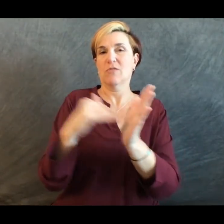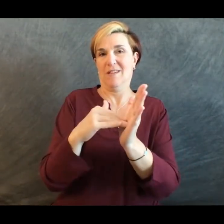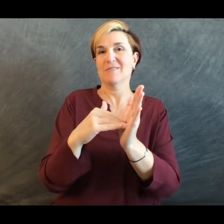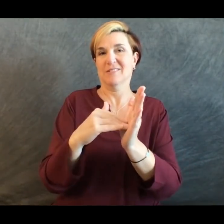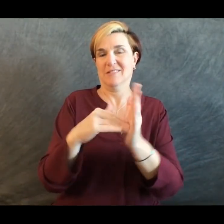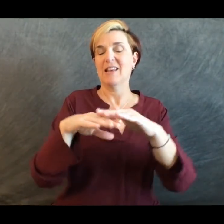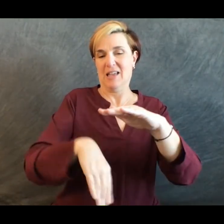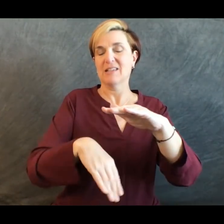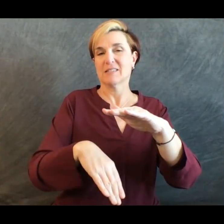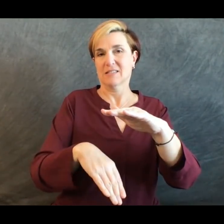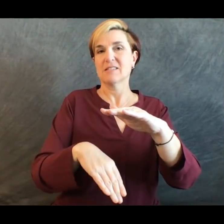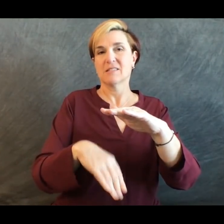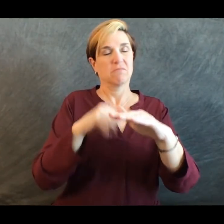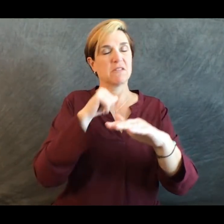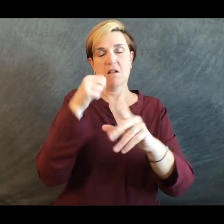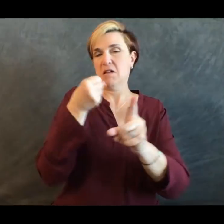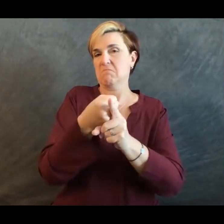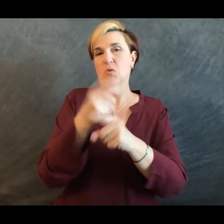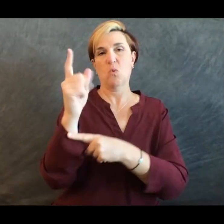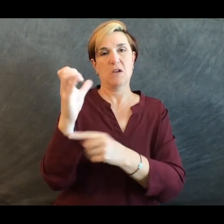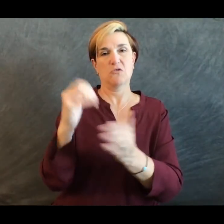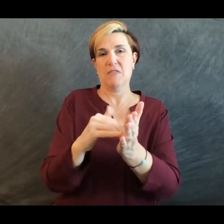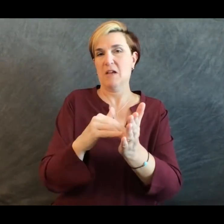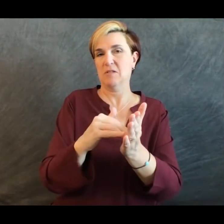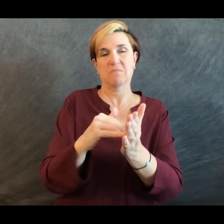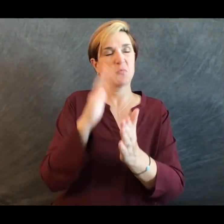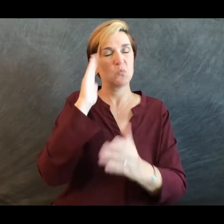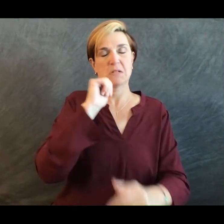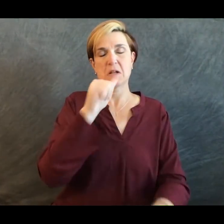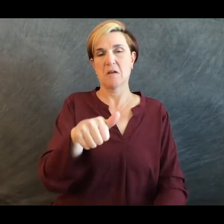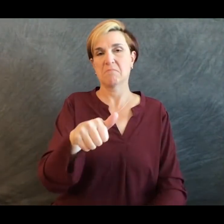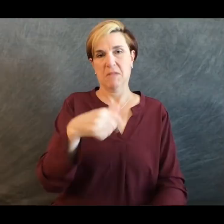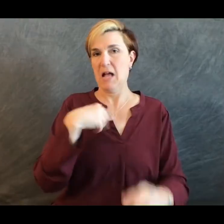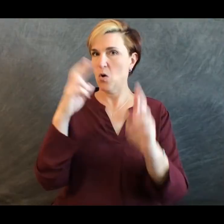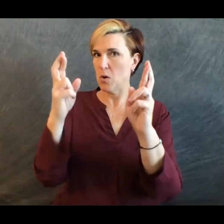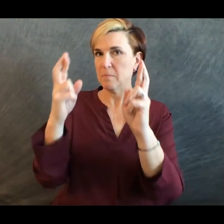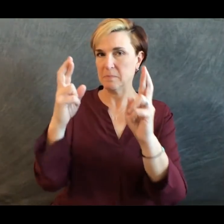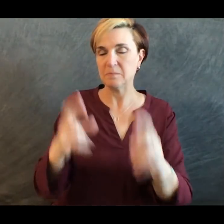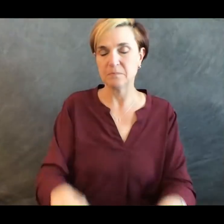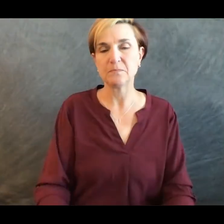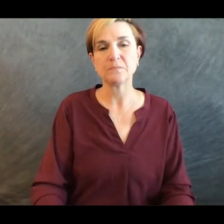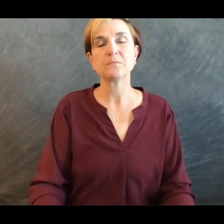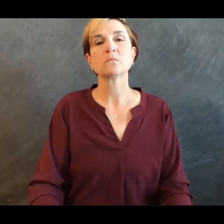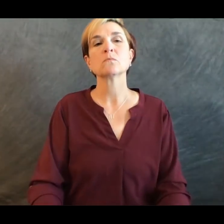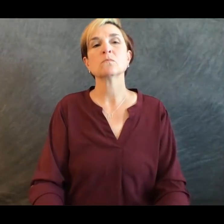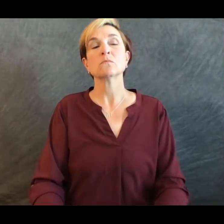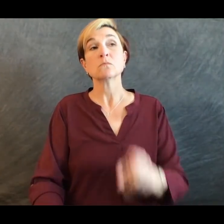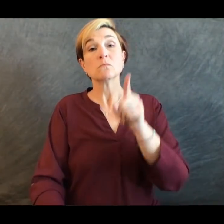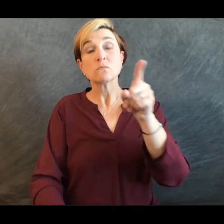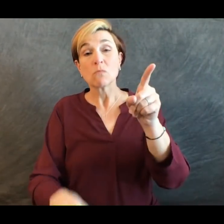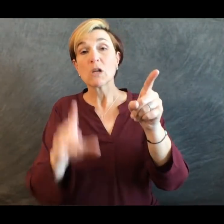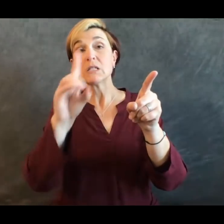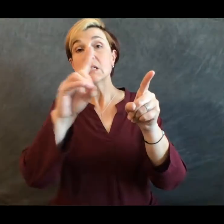I hope that bears out the situation in Detroit and New Orleans appears to be